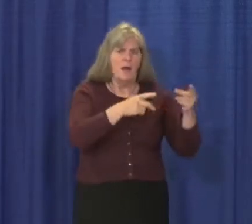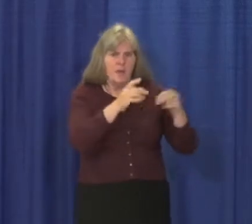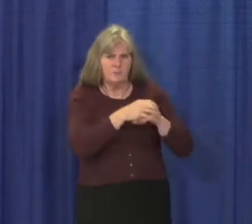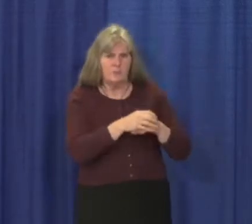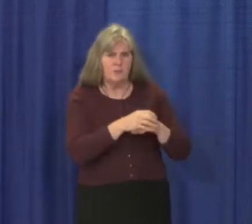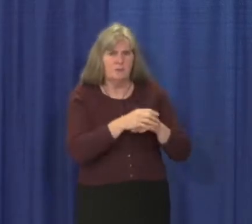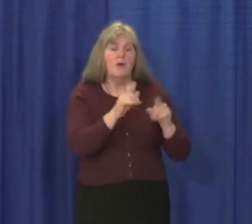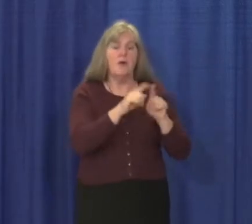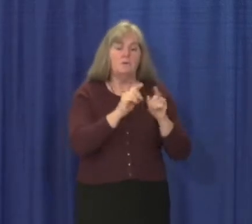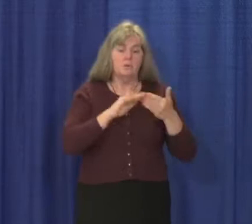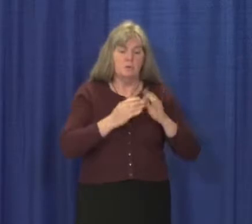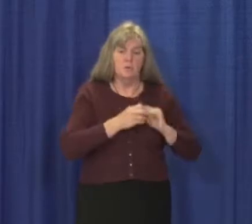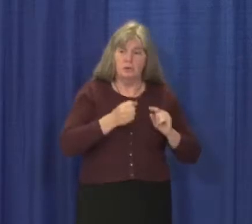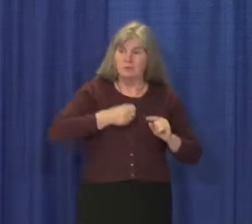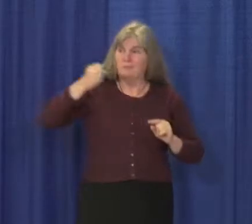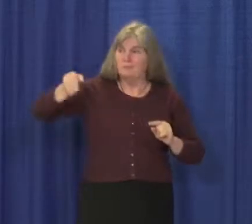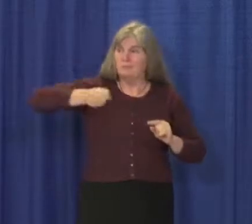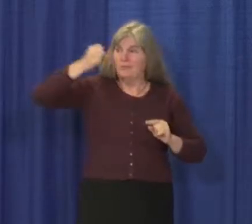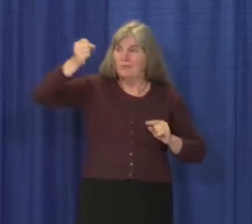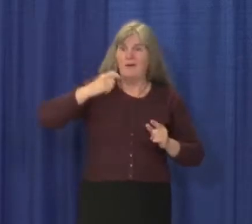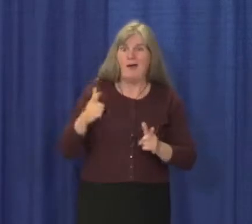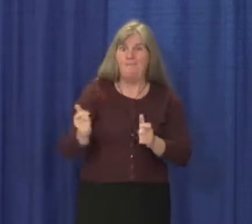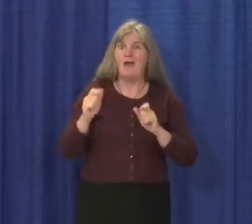testing teams to detract and